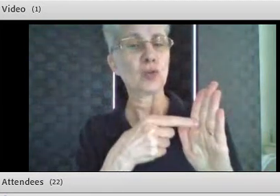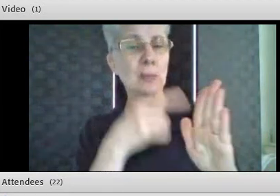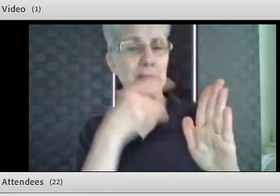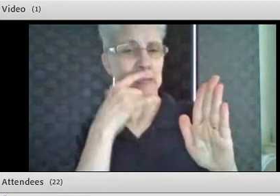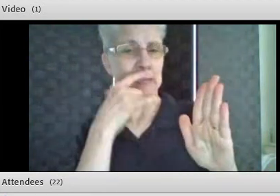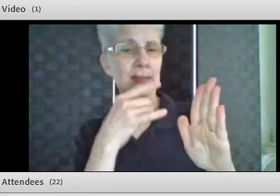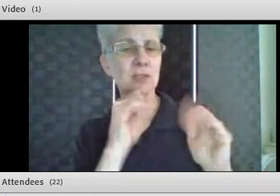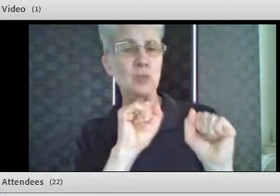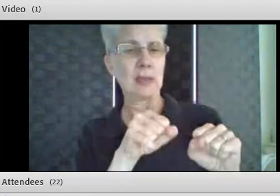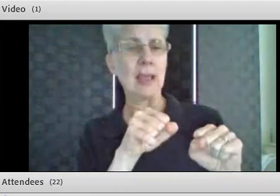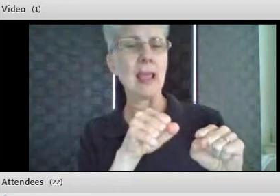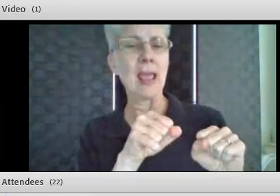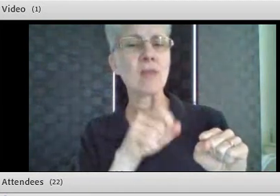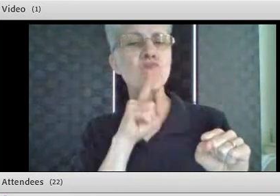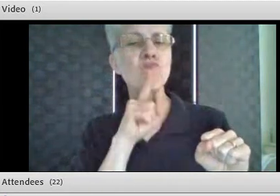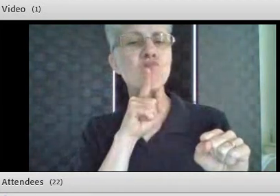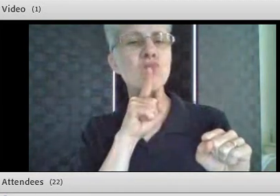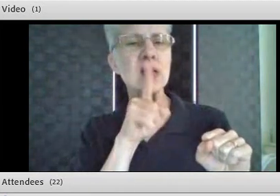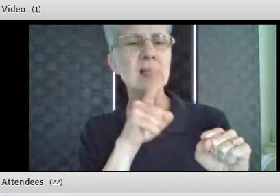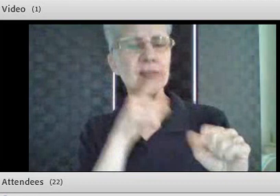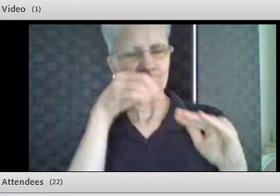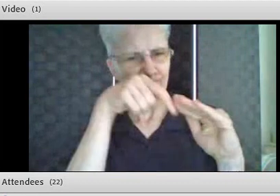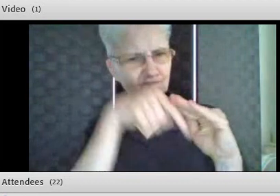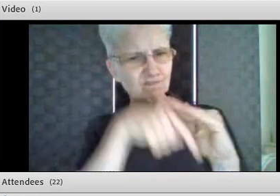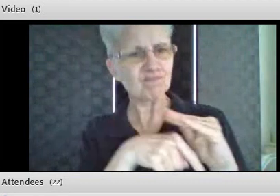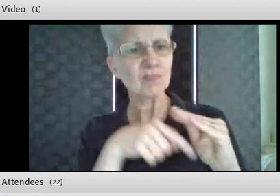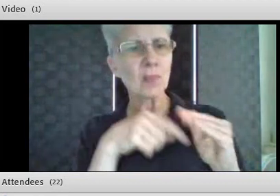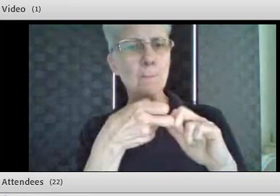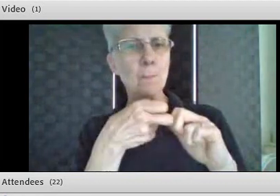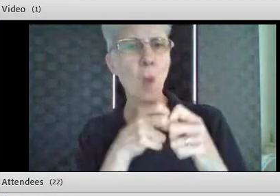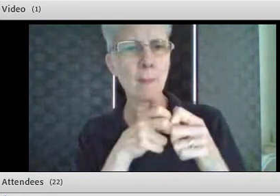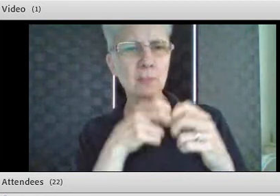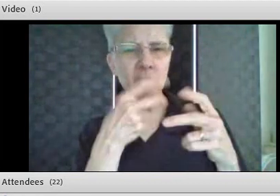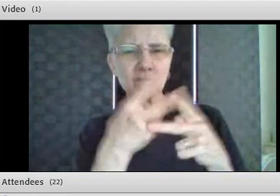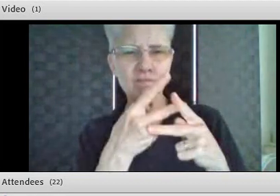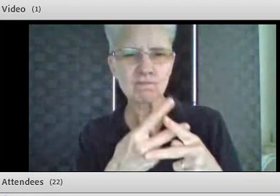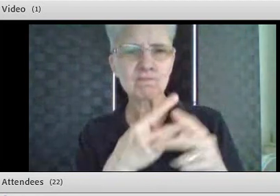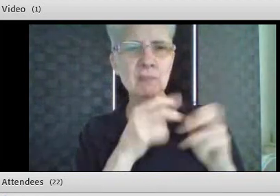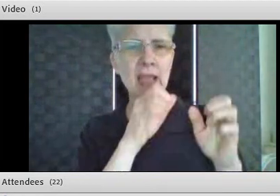that you can really drive into problems and, you know, educational --